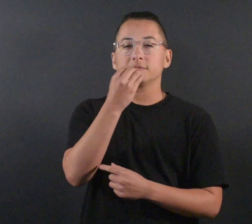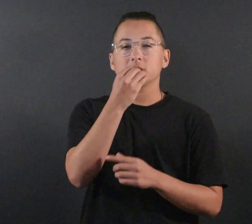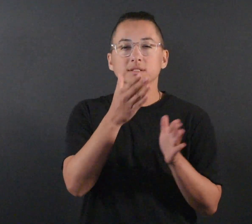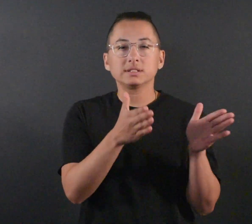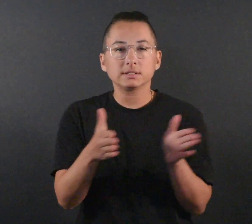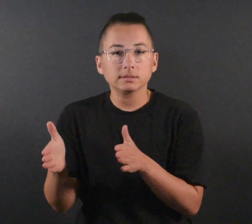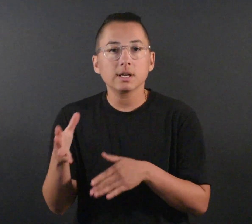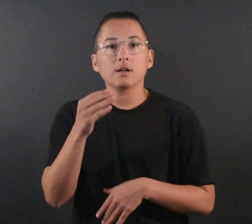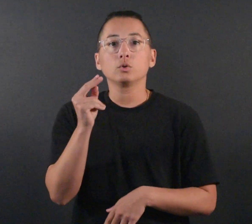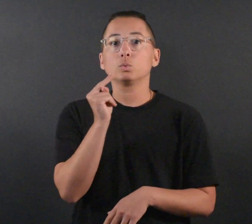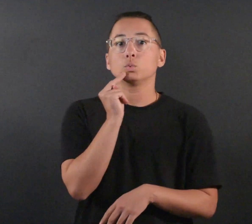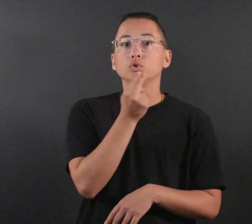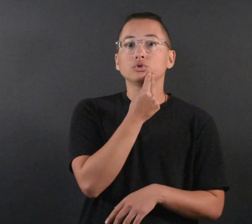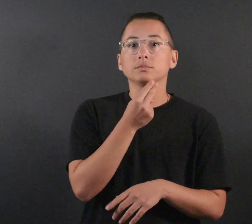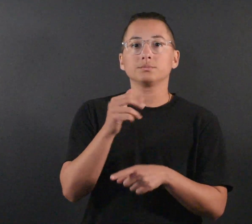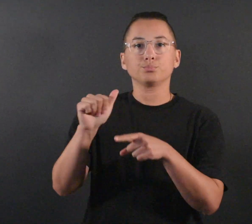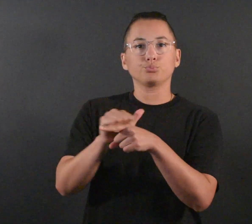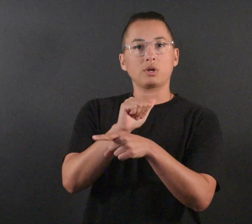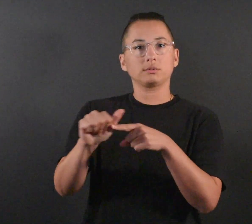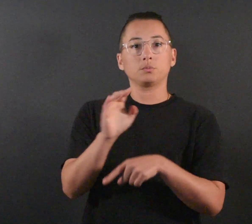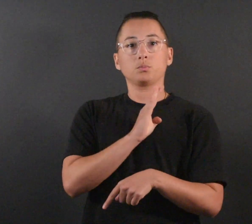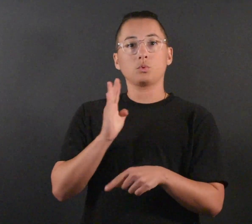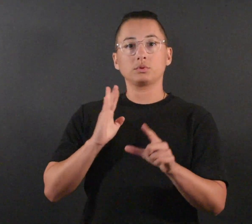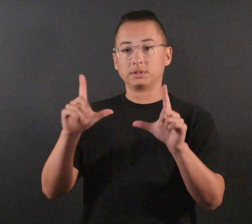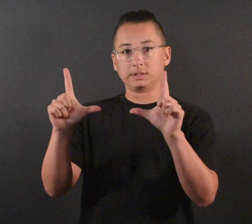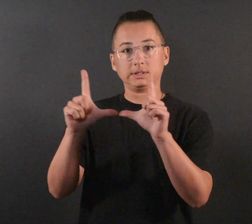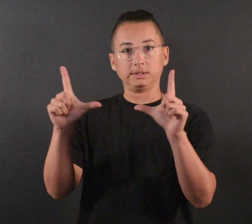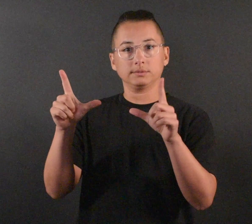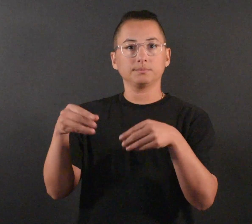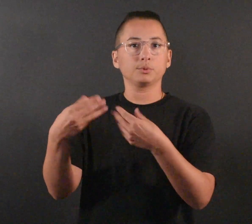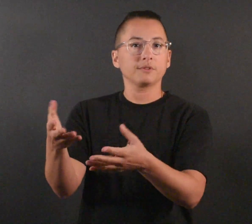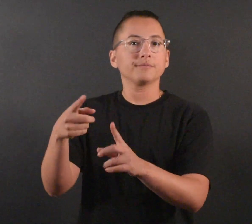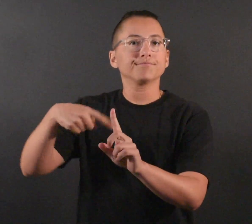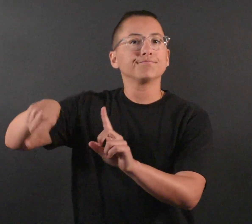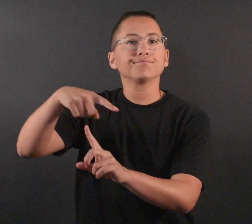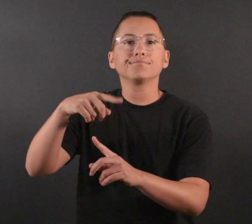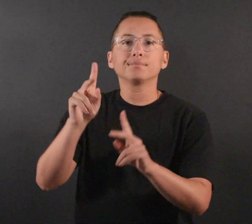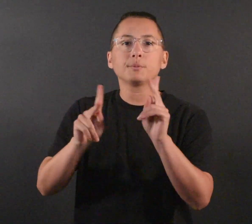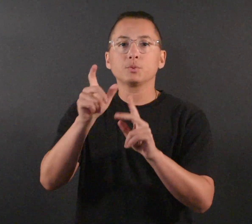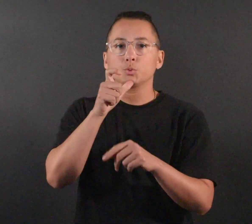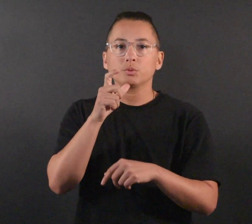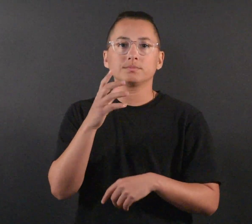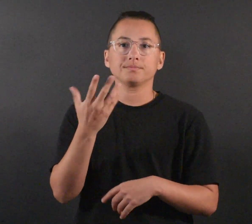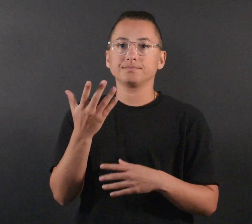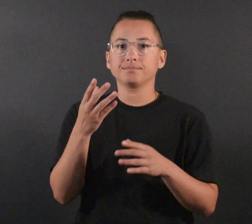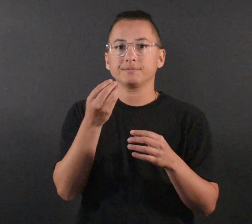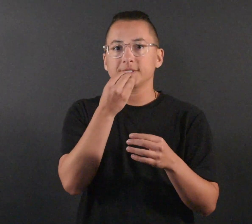The Board of Dietetics and Nutrition Practice board licenses dietitians and nutritionists,